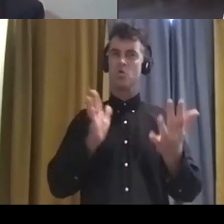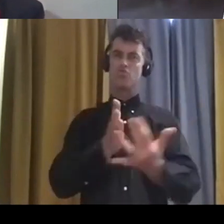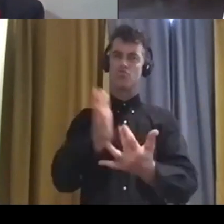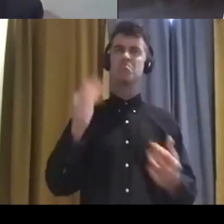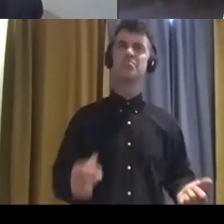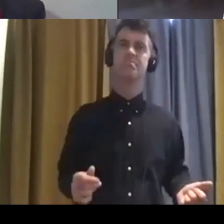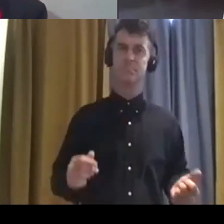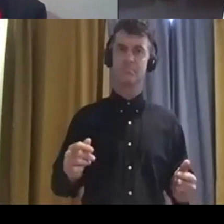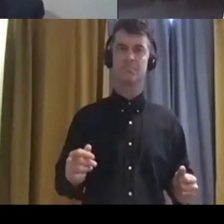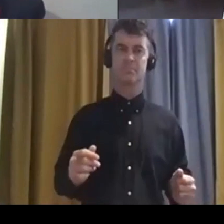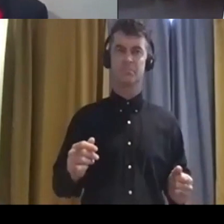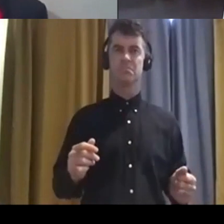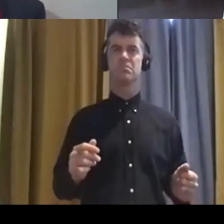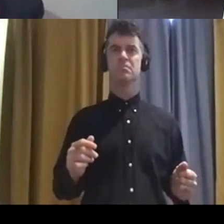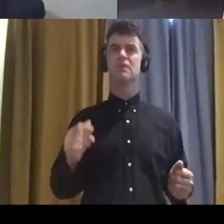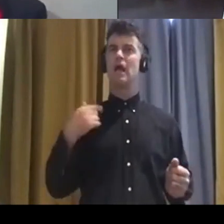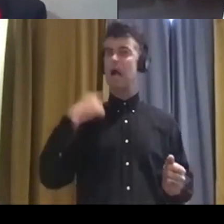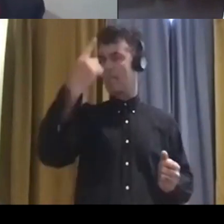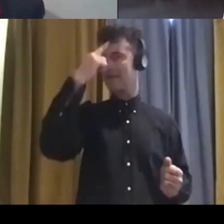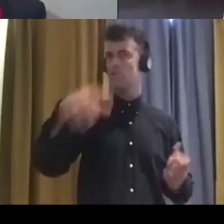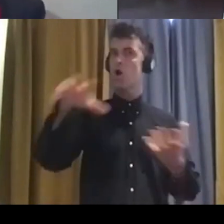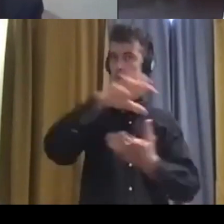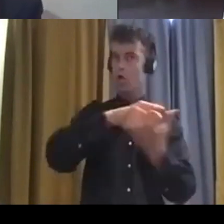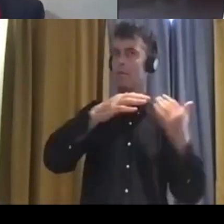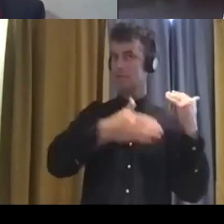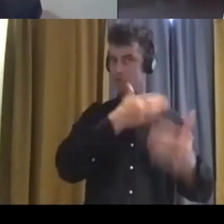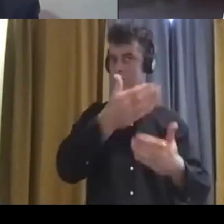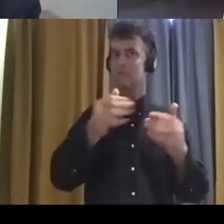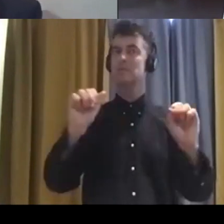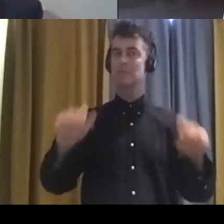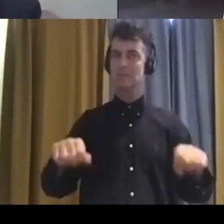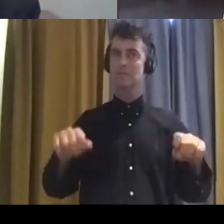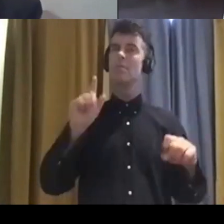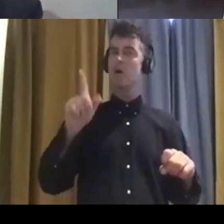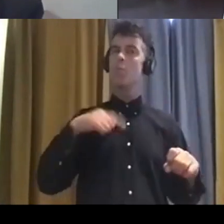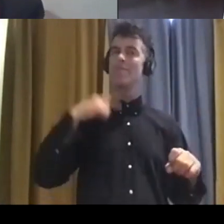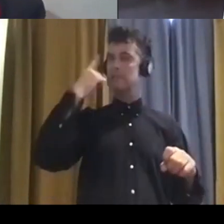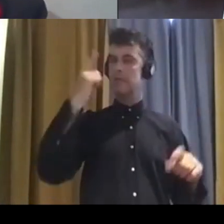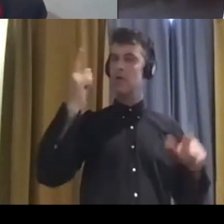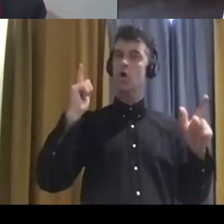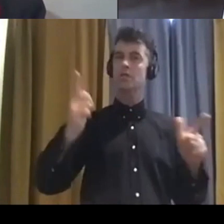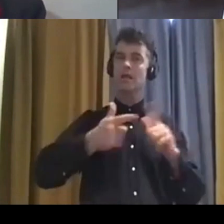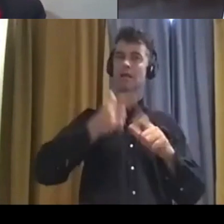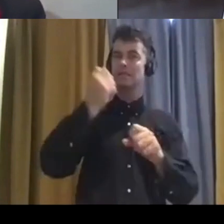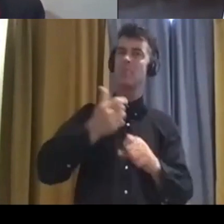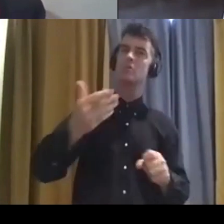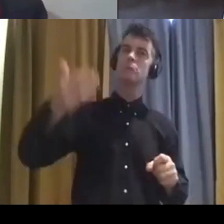and I guess it is a complex process but we've seen lots of examples in the past where where